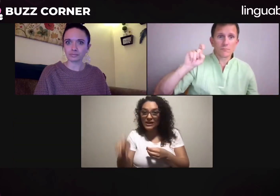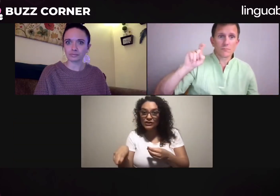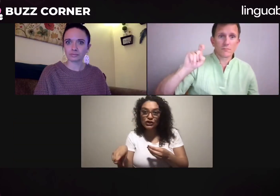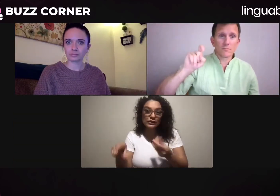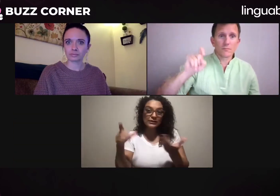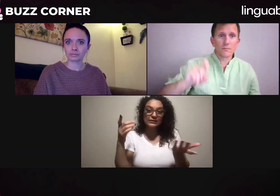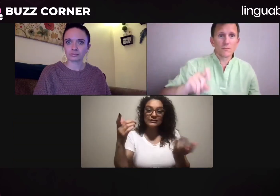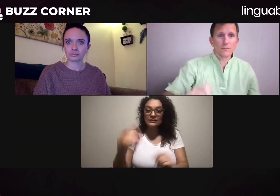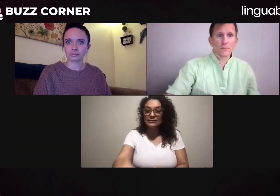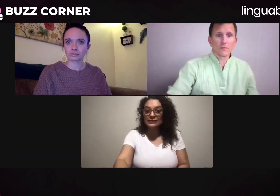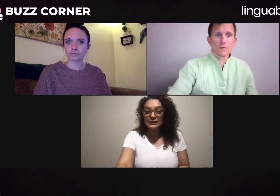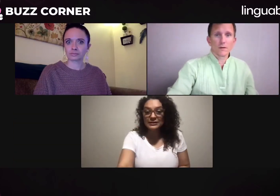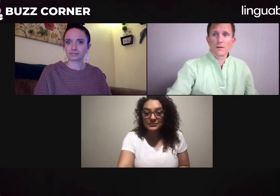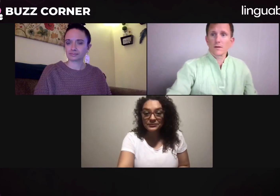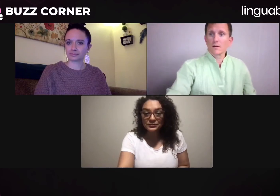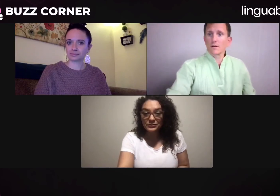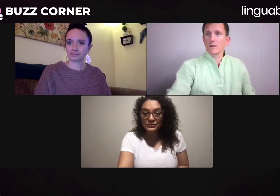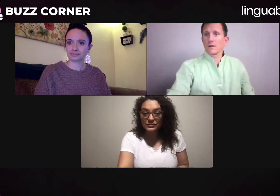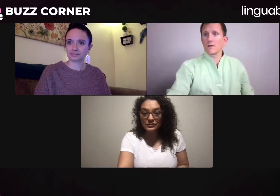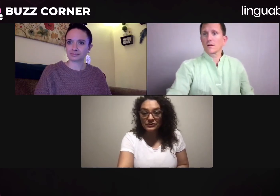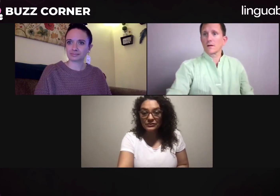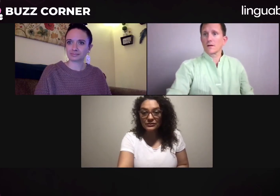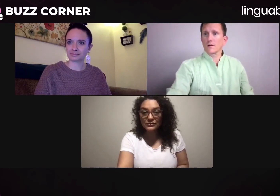Please? If anybody in the audience has questions, this is the time